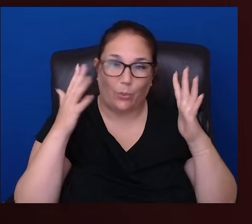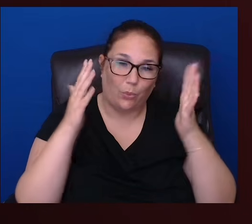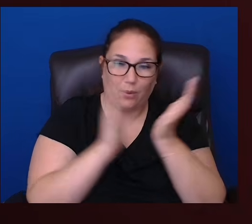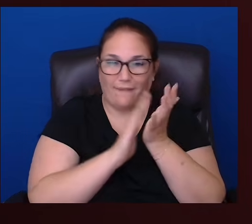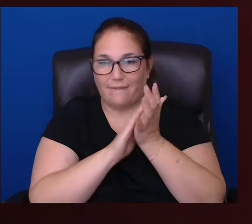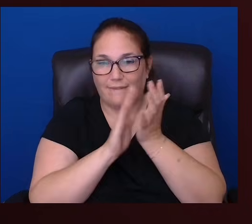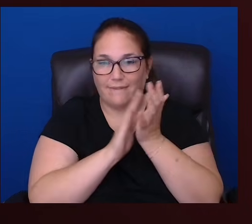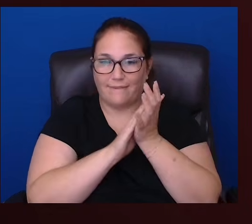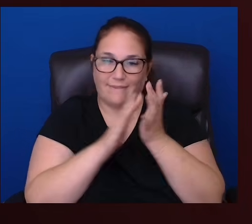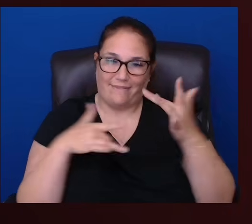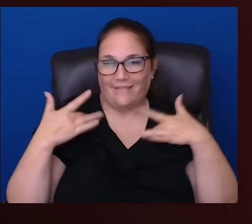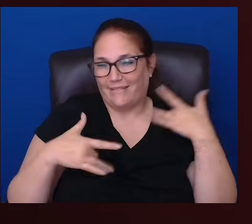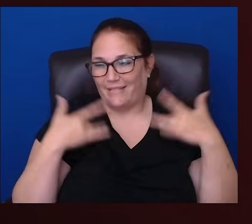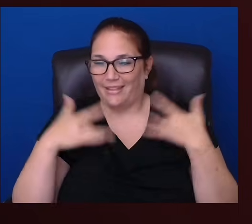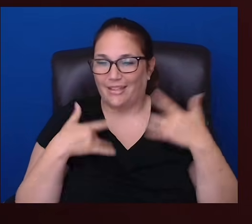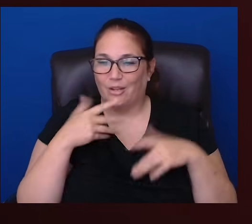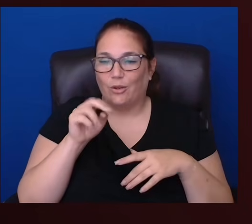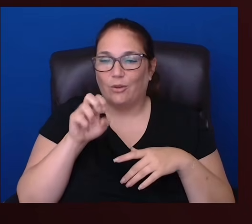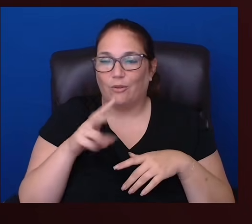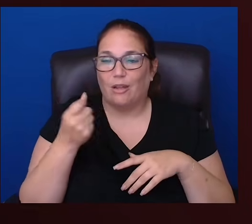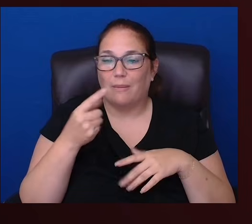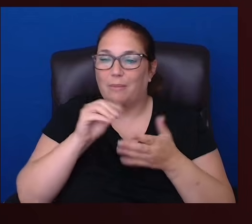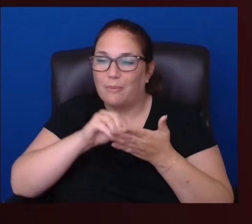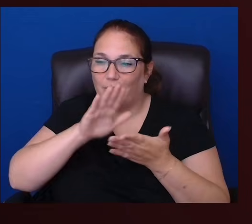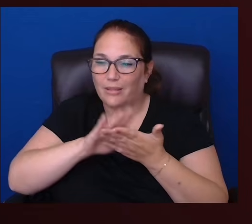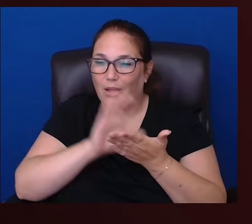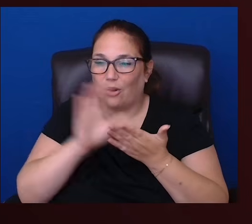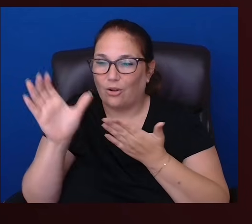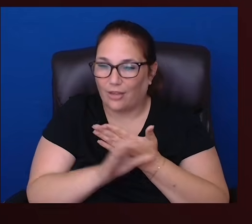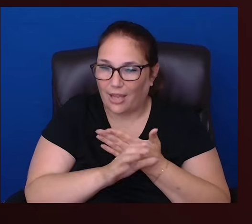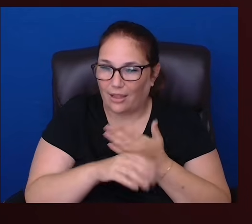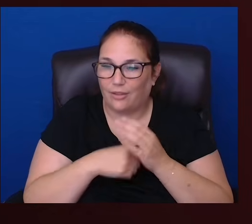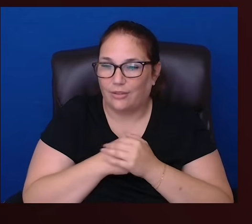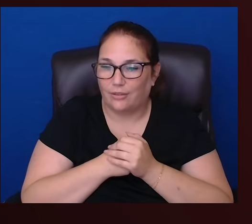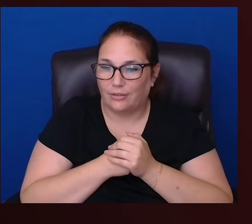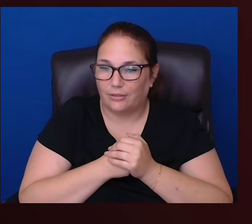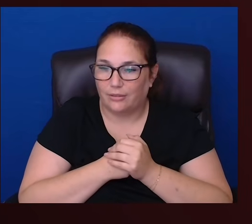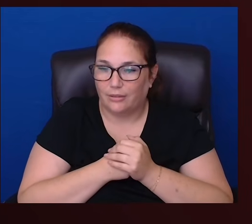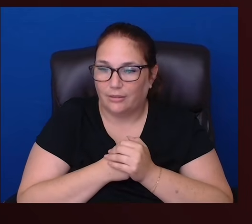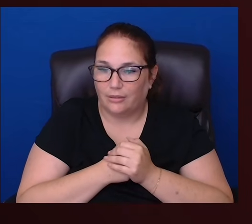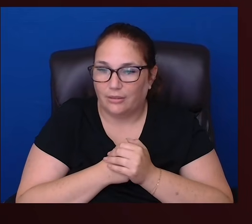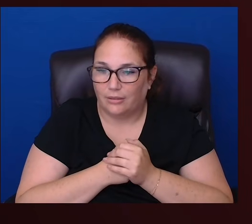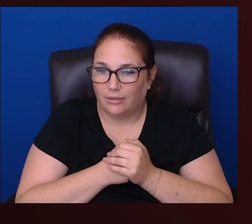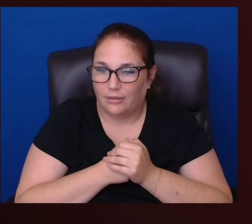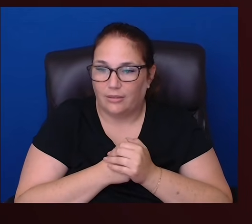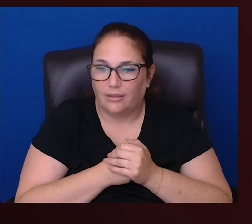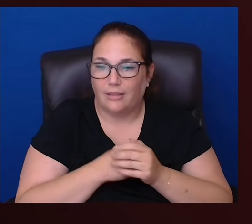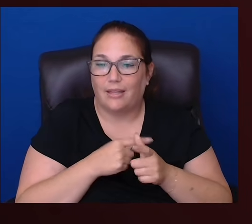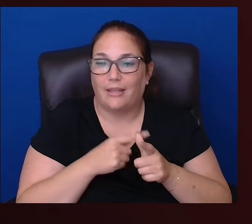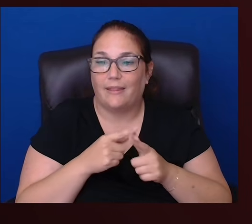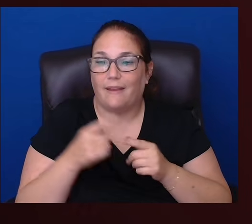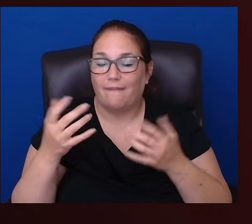November 11th, mark your calendars. And then, finally,